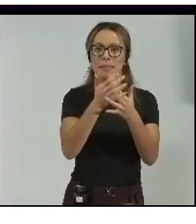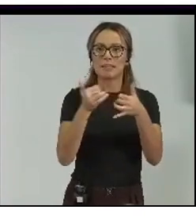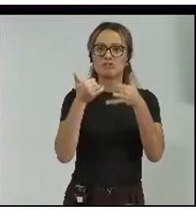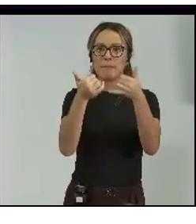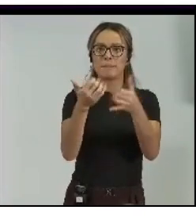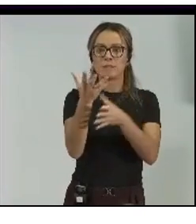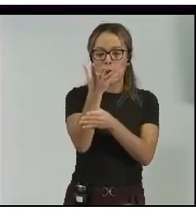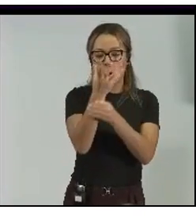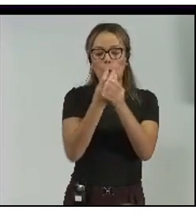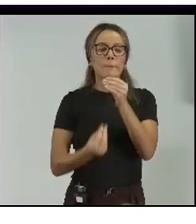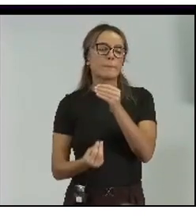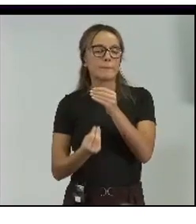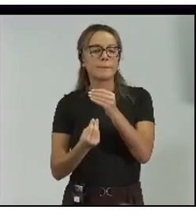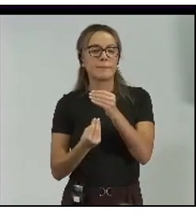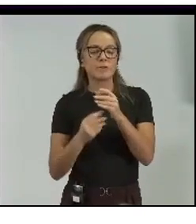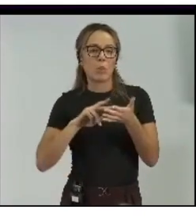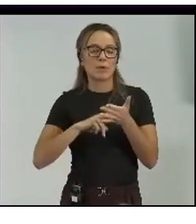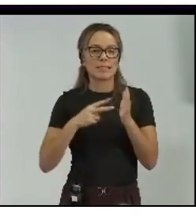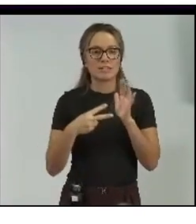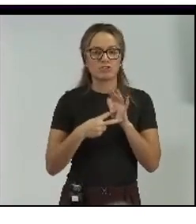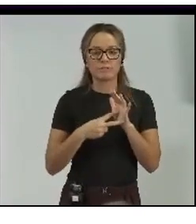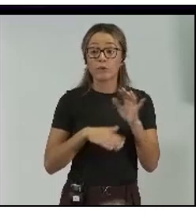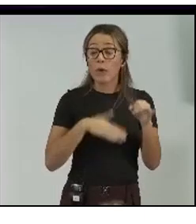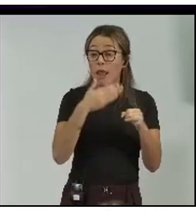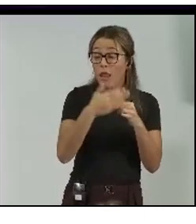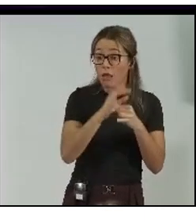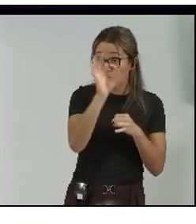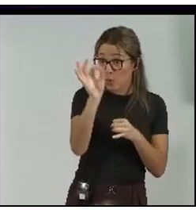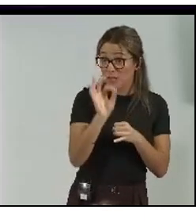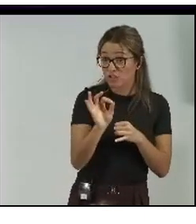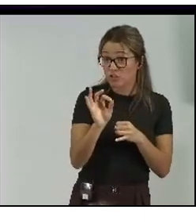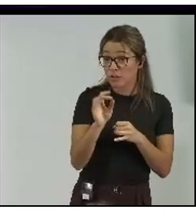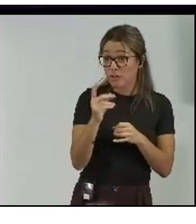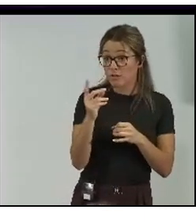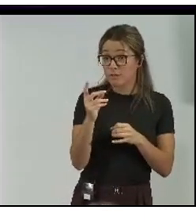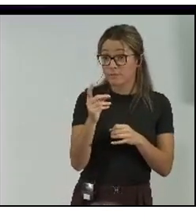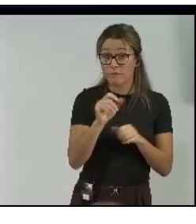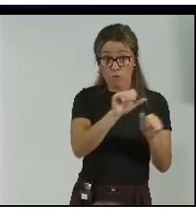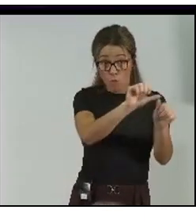And so a final question for each of you in terms of thinking about I'm, I'm going to come